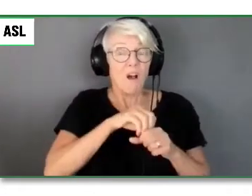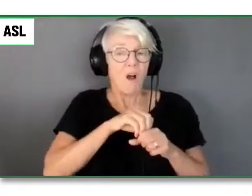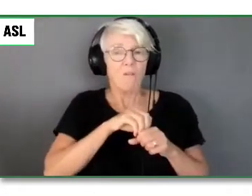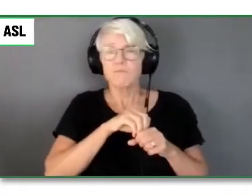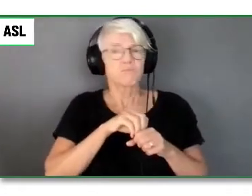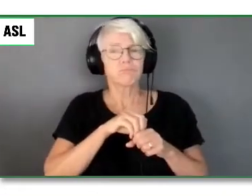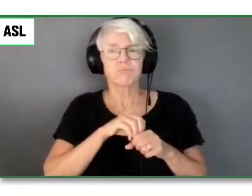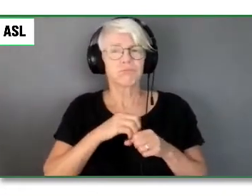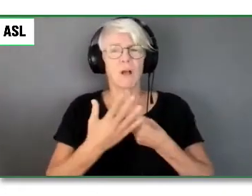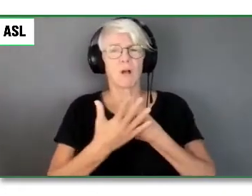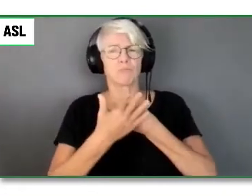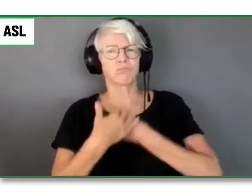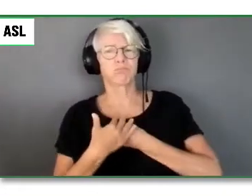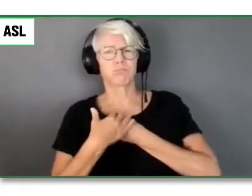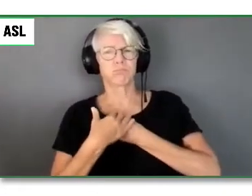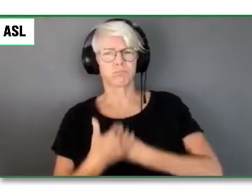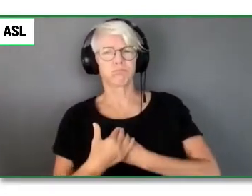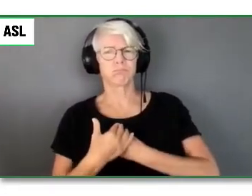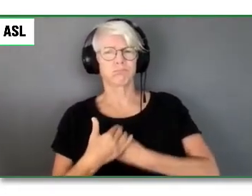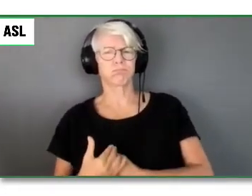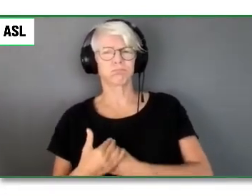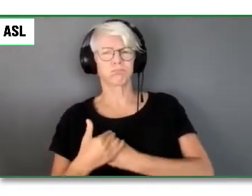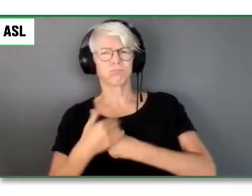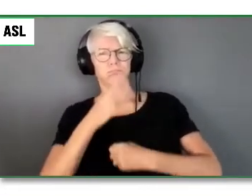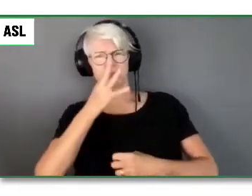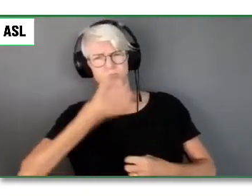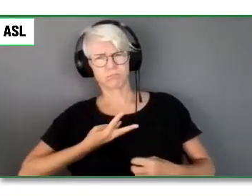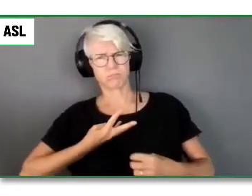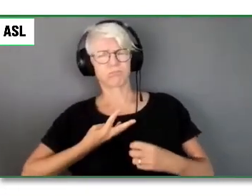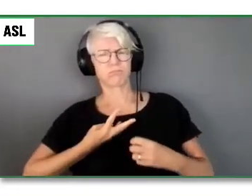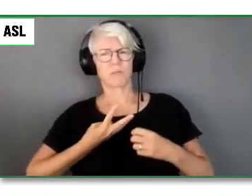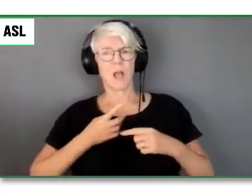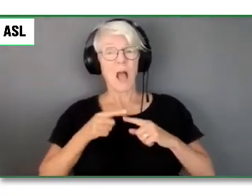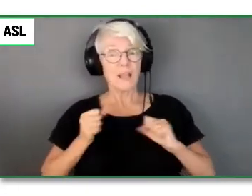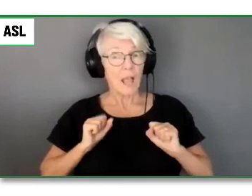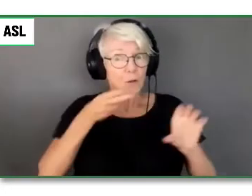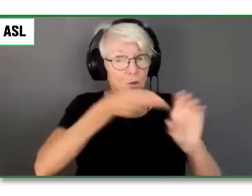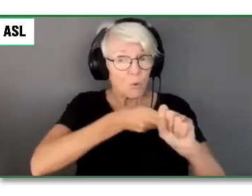without good hearted competition and with acceptance."